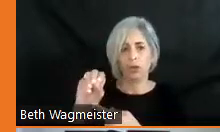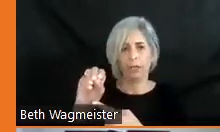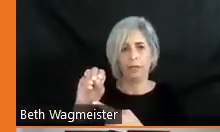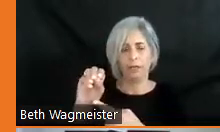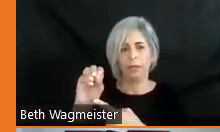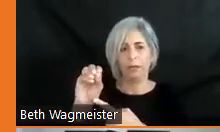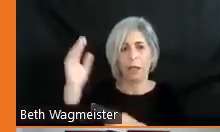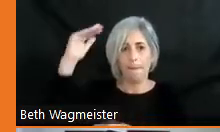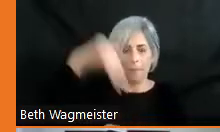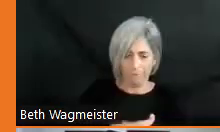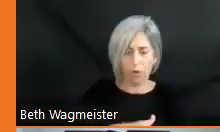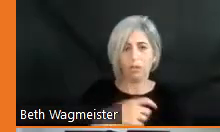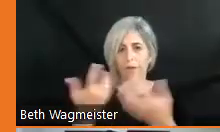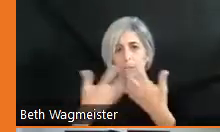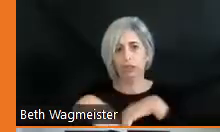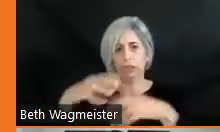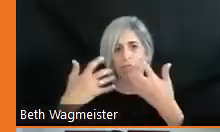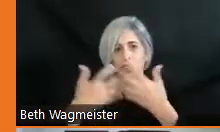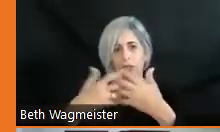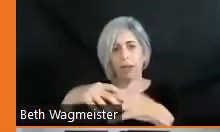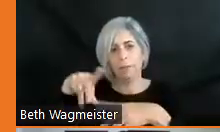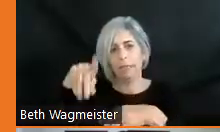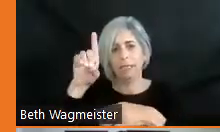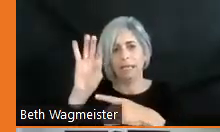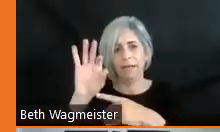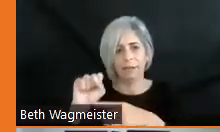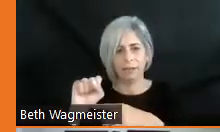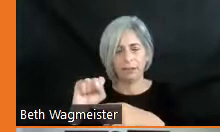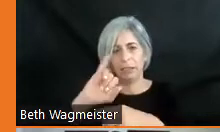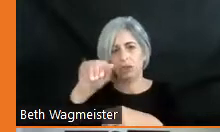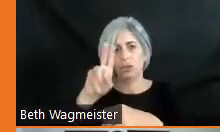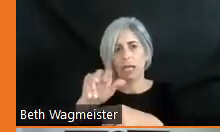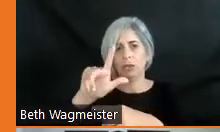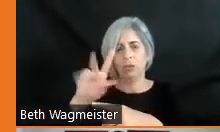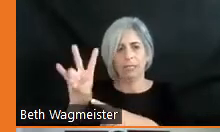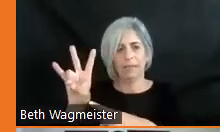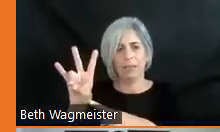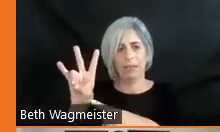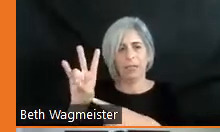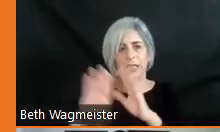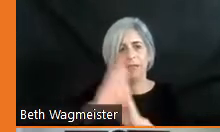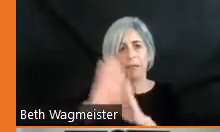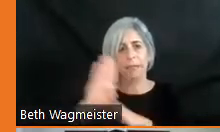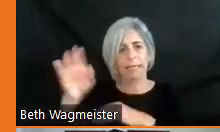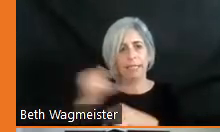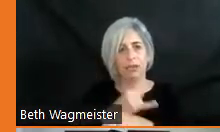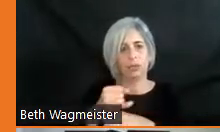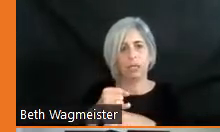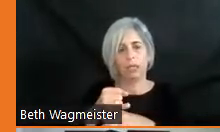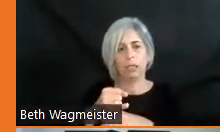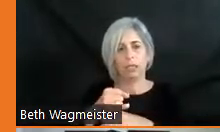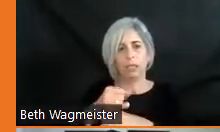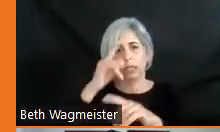pitfalls of machine generated PDFs. On July 27th, developing industry consensus standards for